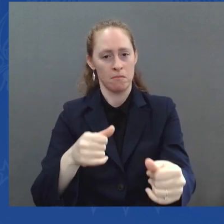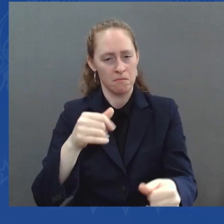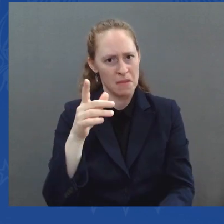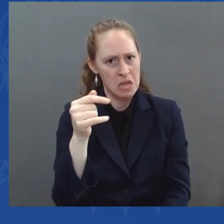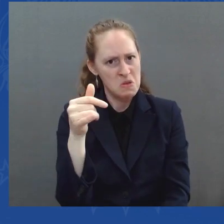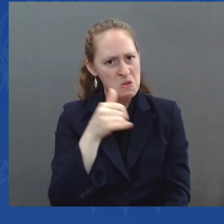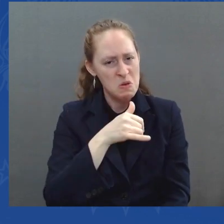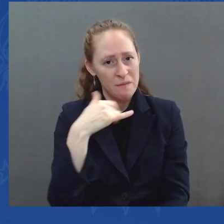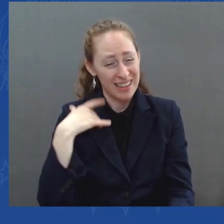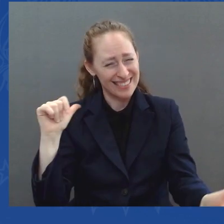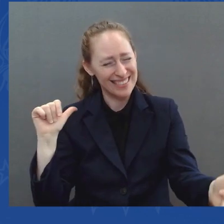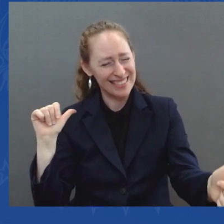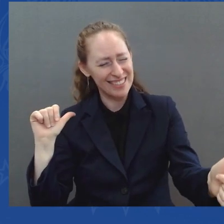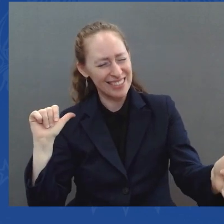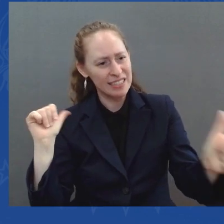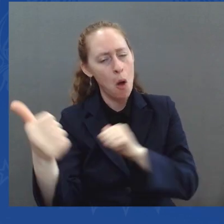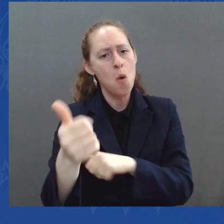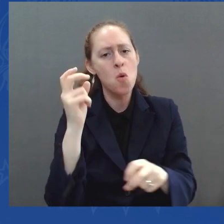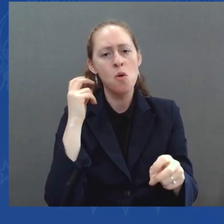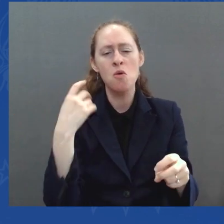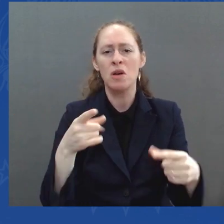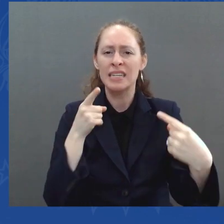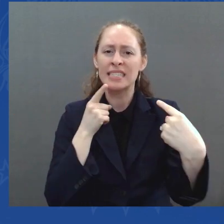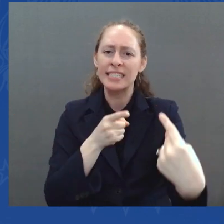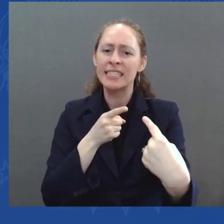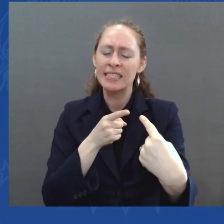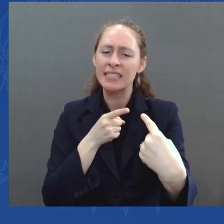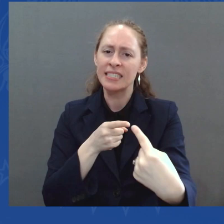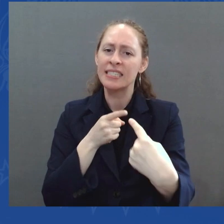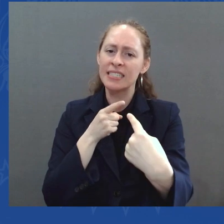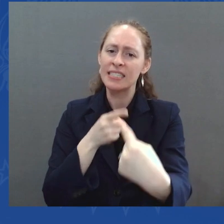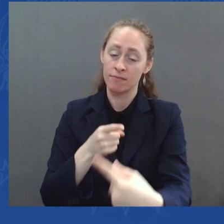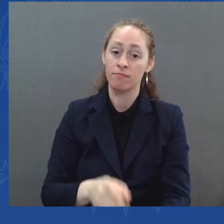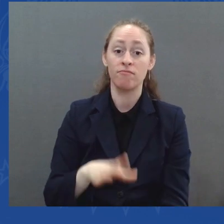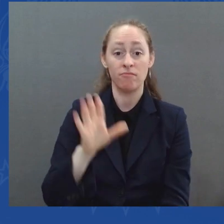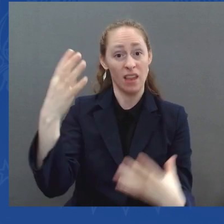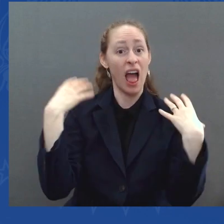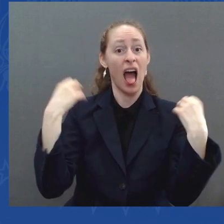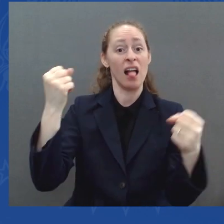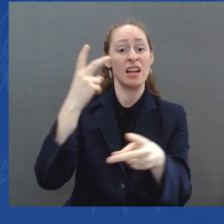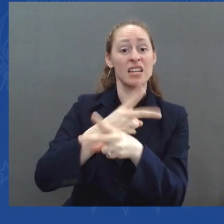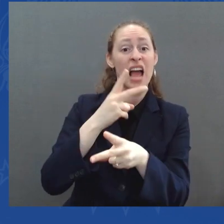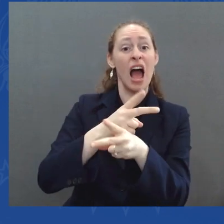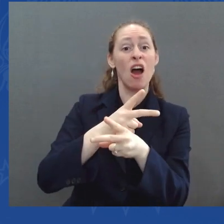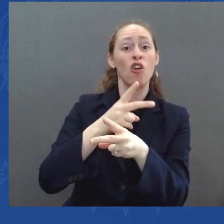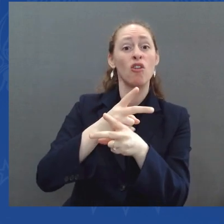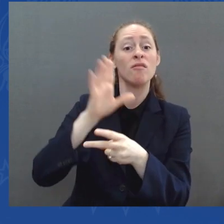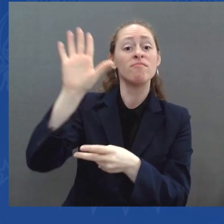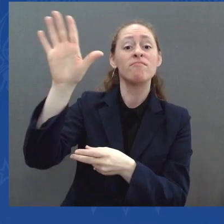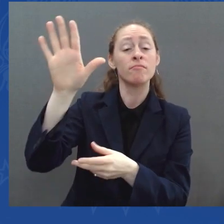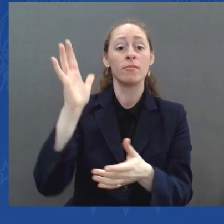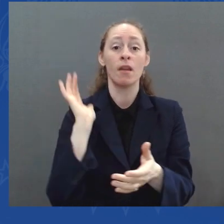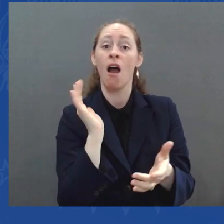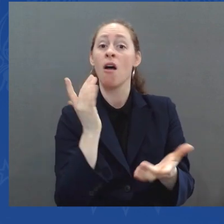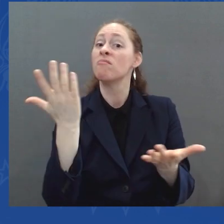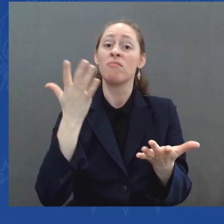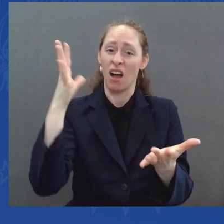That's trillions of dollars that are involved, so there were a lot of different economic interests